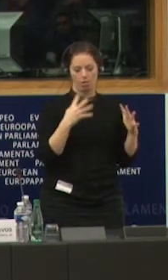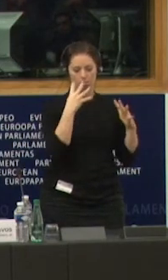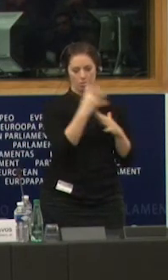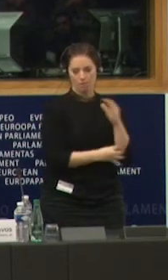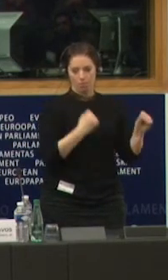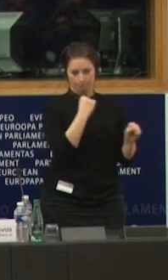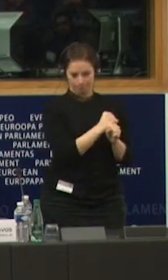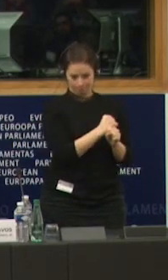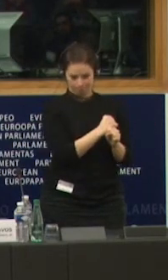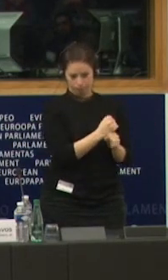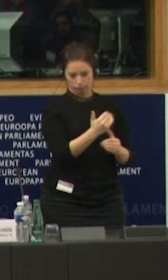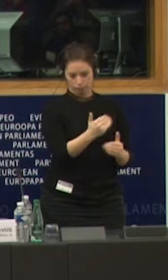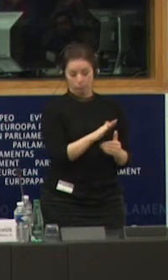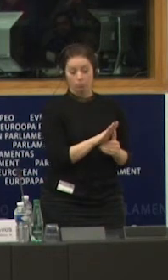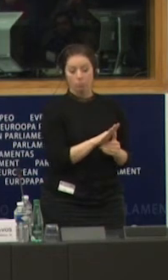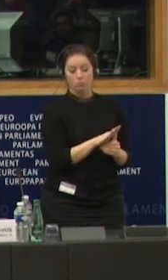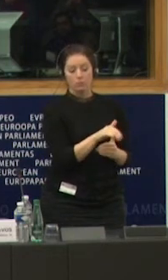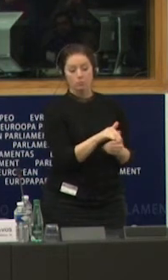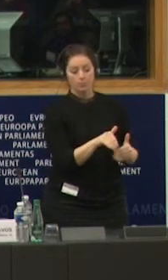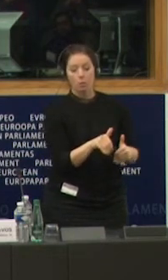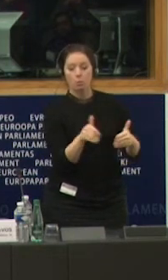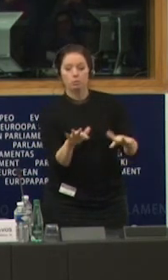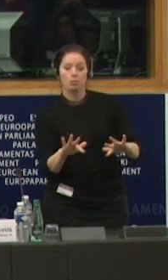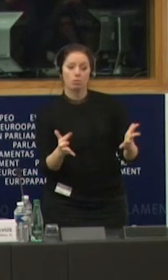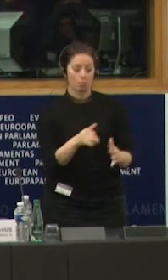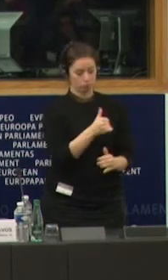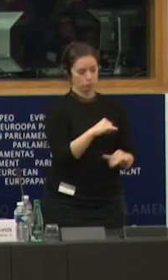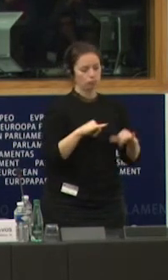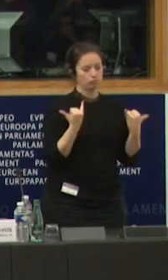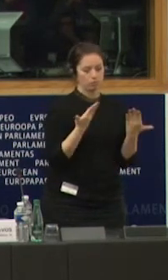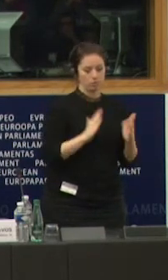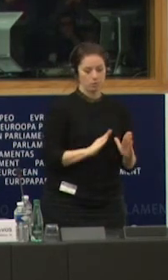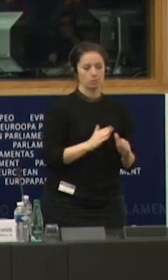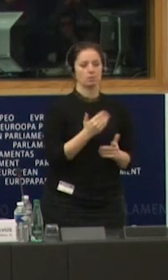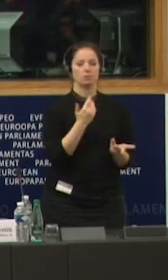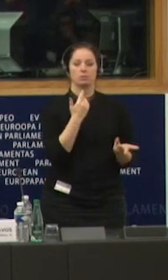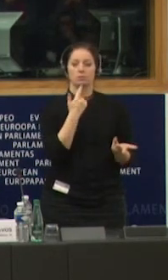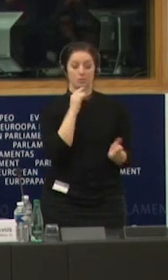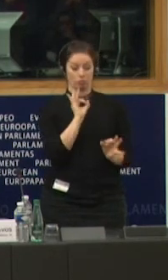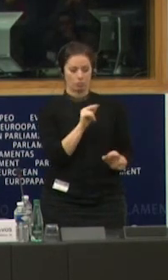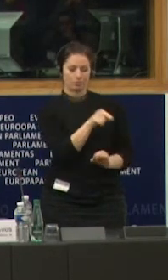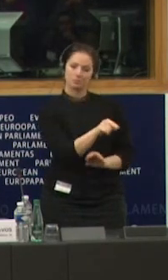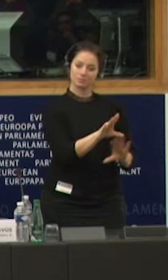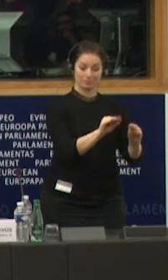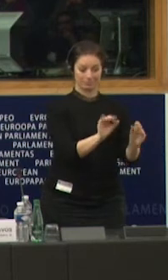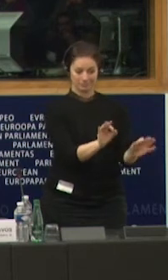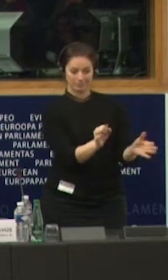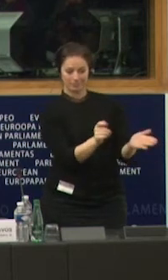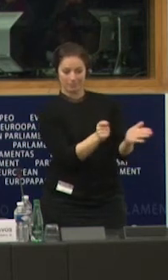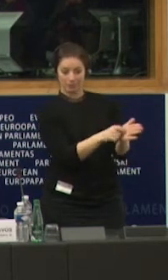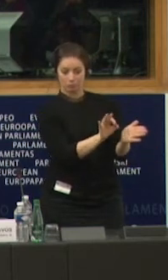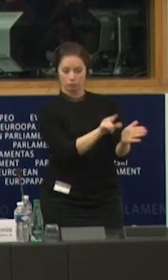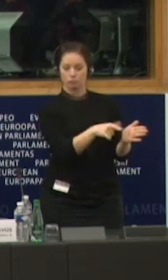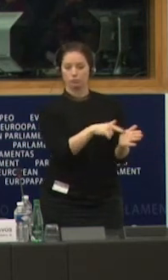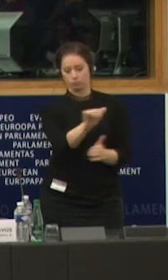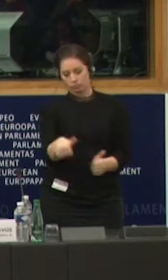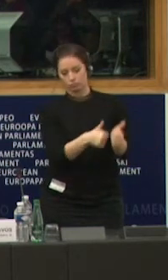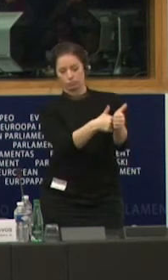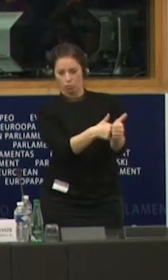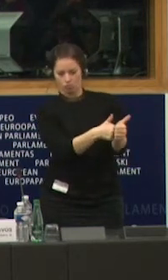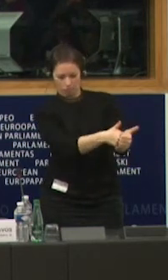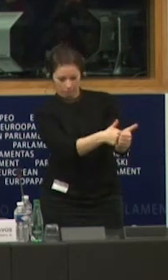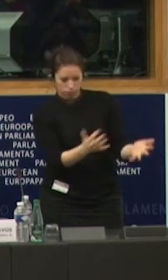It has been further developed. The Clearing program was practically exclusively targeted on disabled young people.